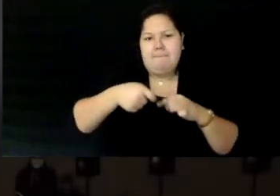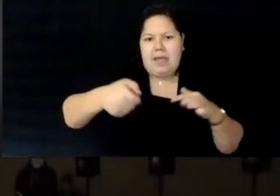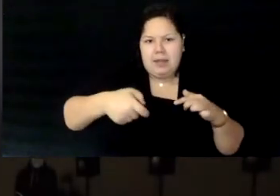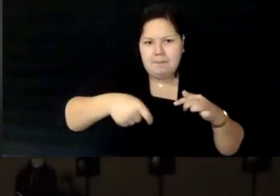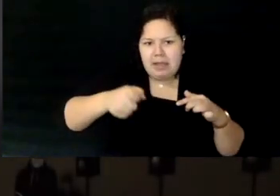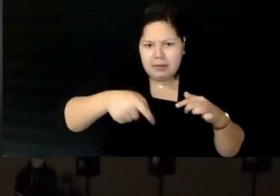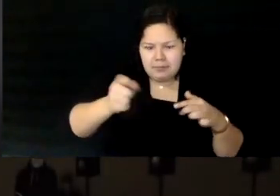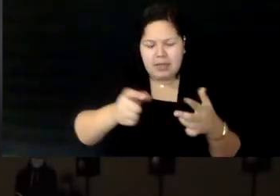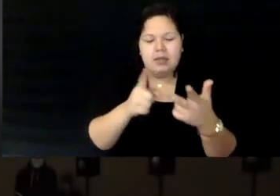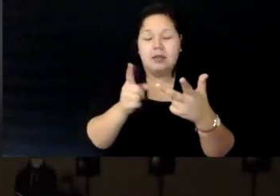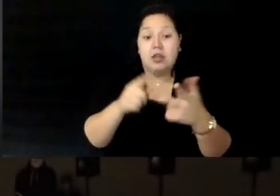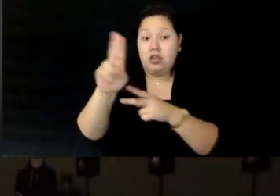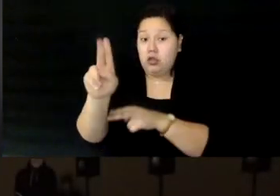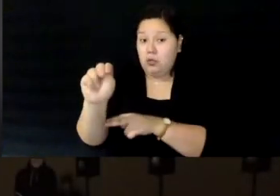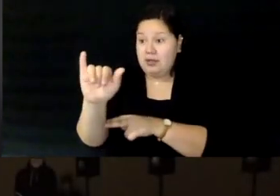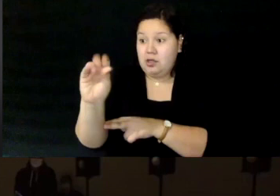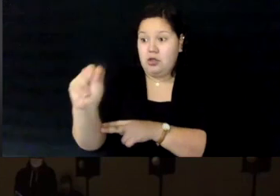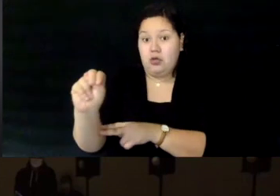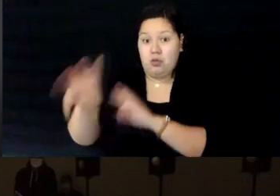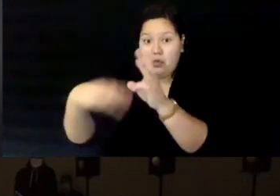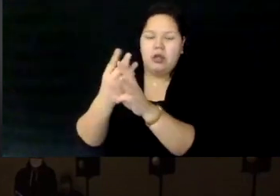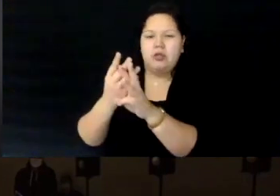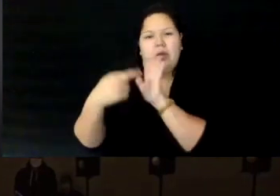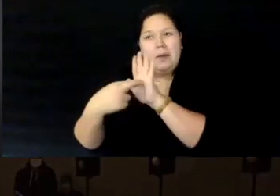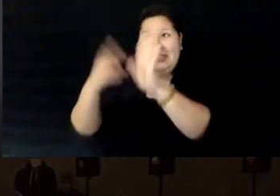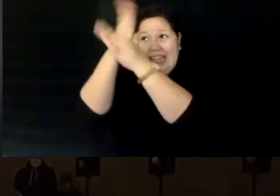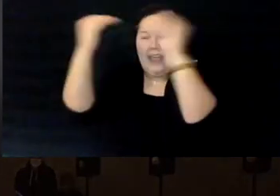this represents the heavens, so you'll hear more harmonics in this world.